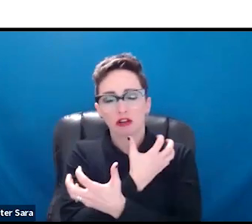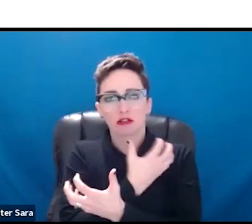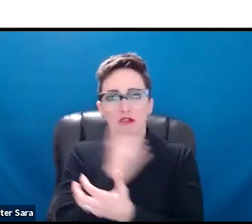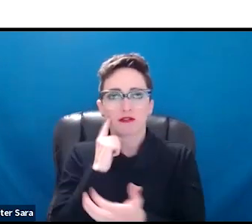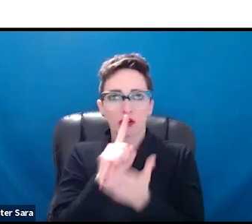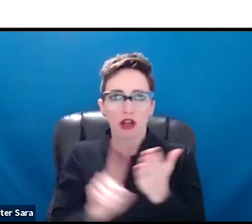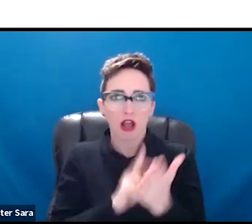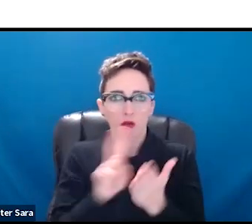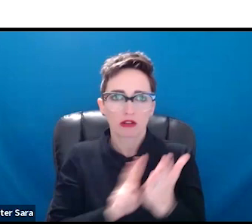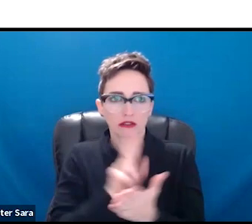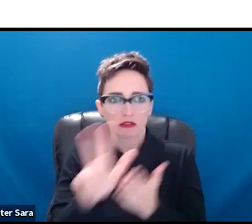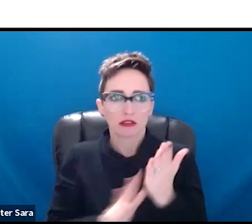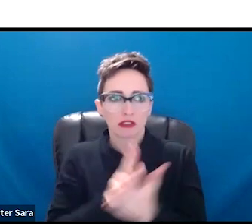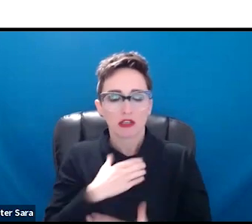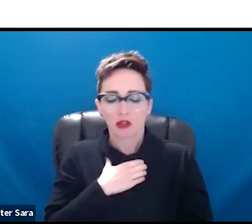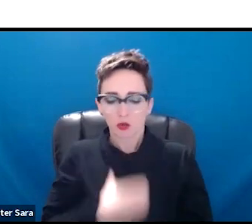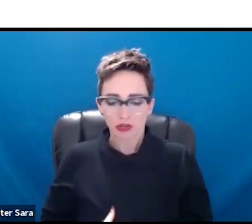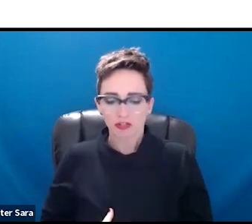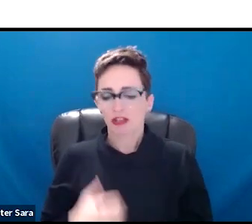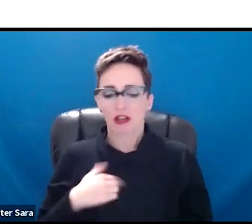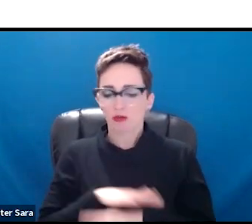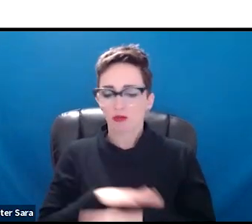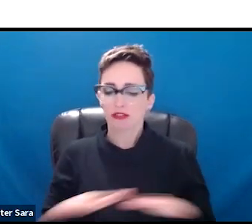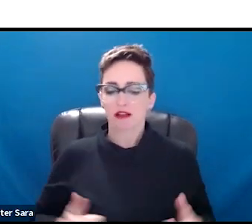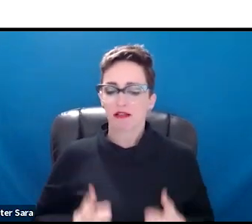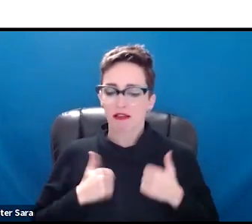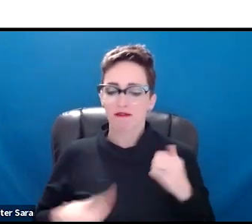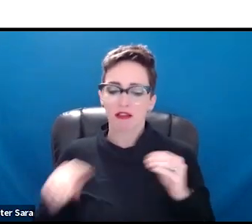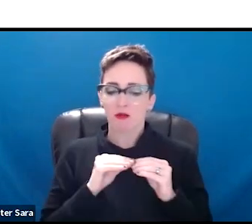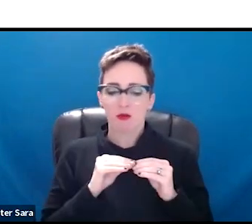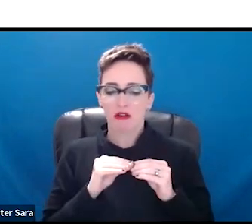wishing I was not alive and wanting some way to take away